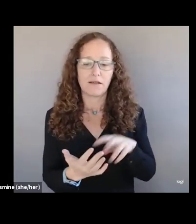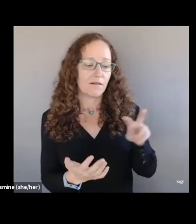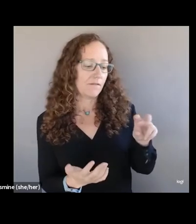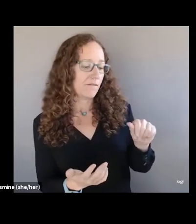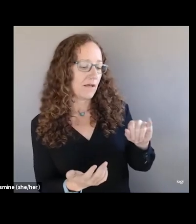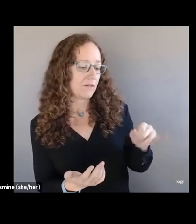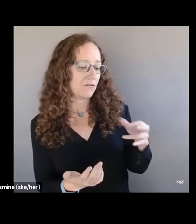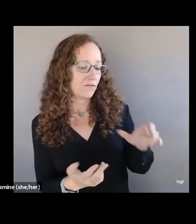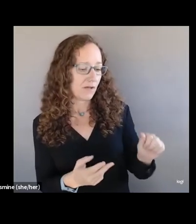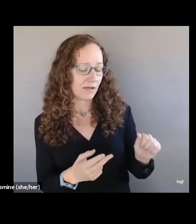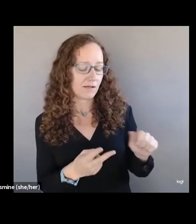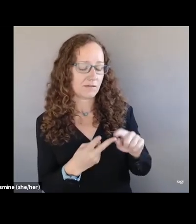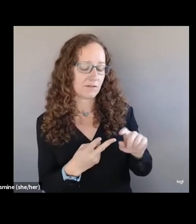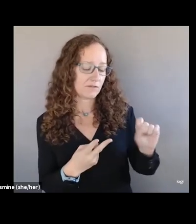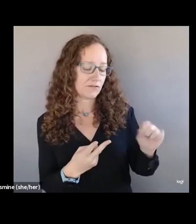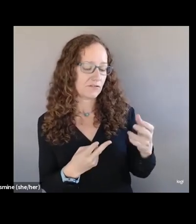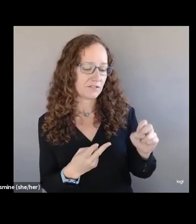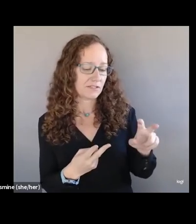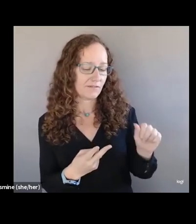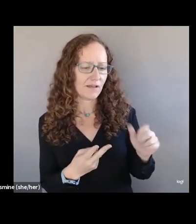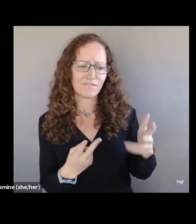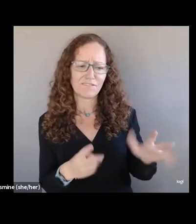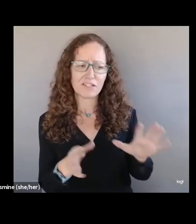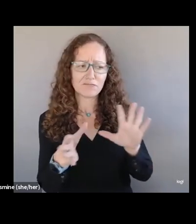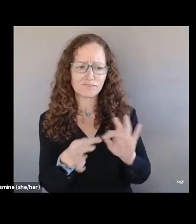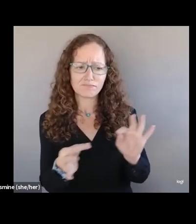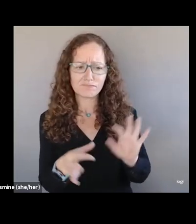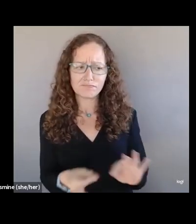what I thought I might do for a little while, maybe about 10